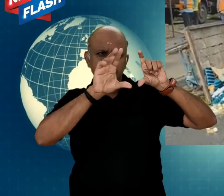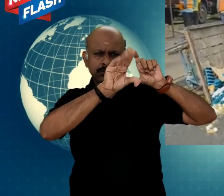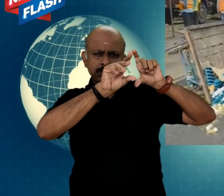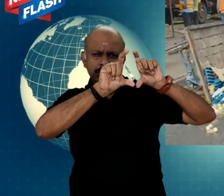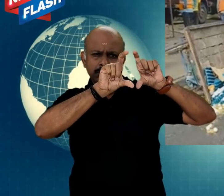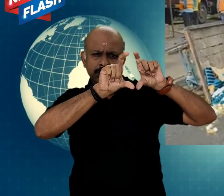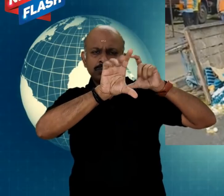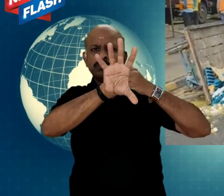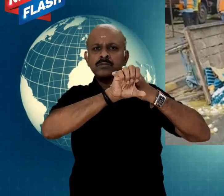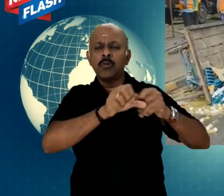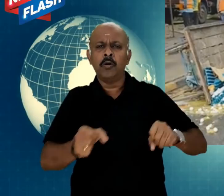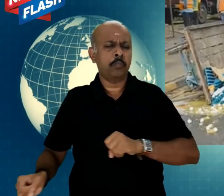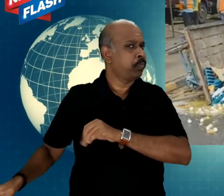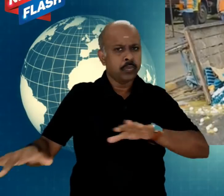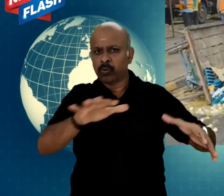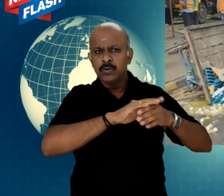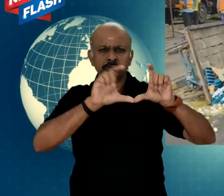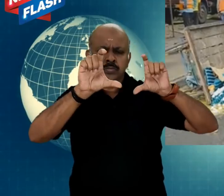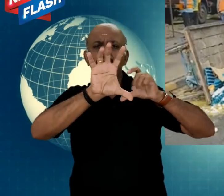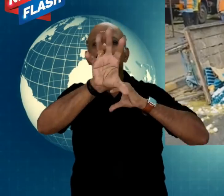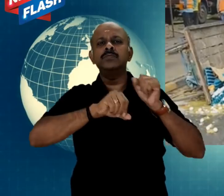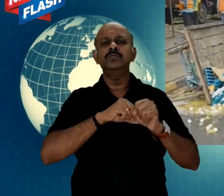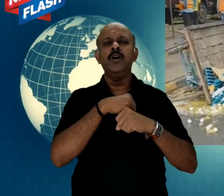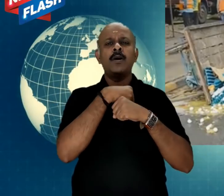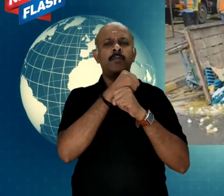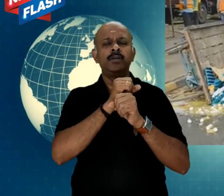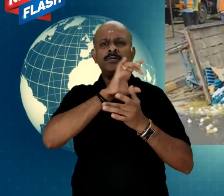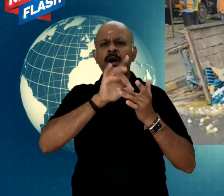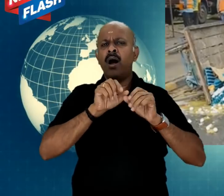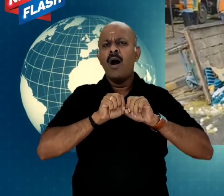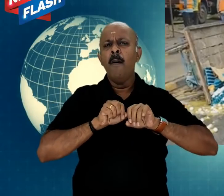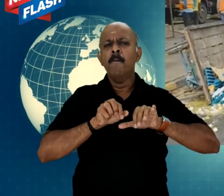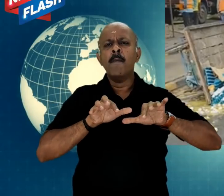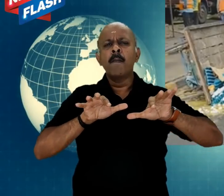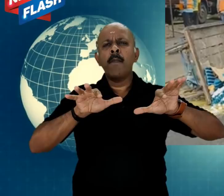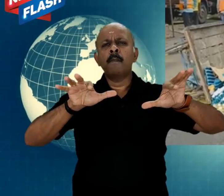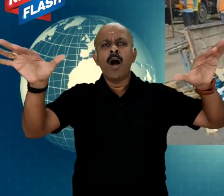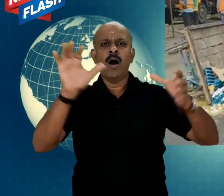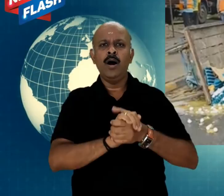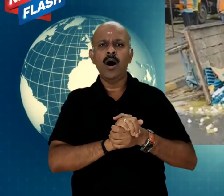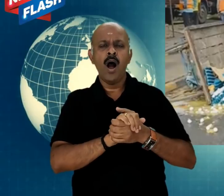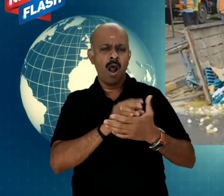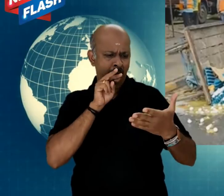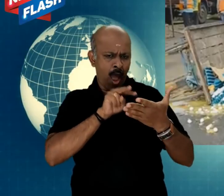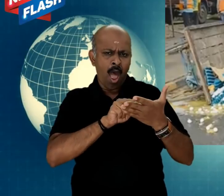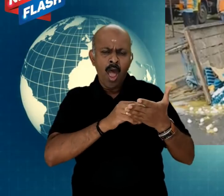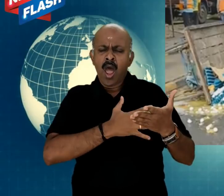and one of them on the road captured it on their phones and shared it on social media